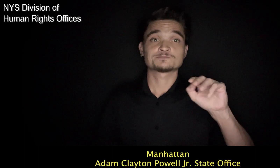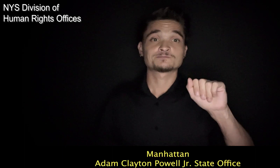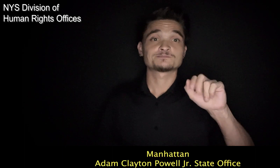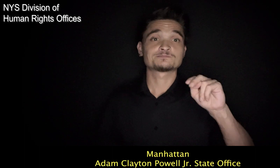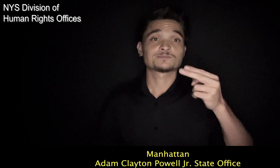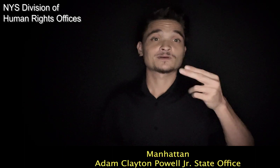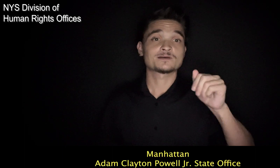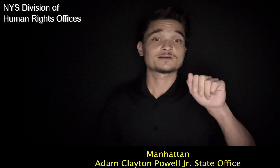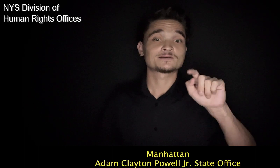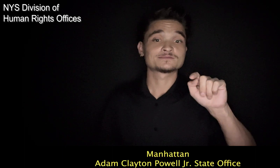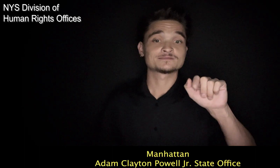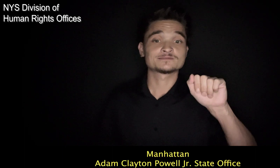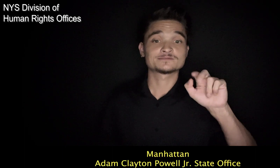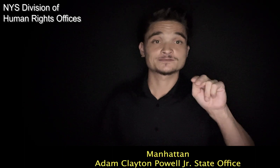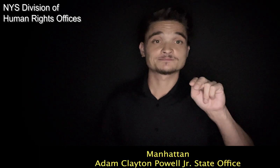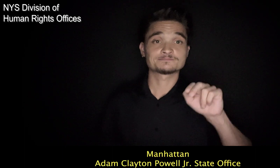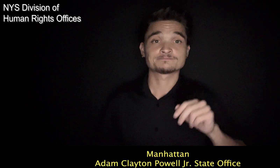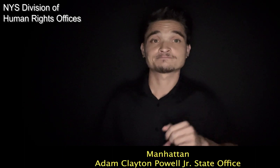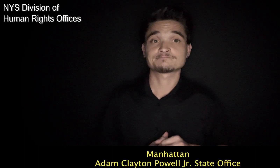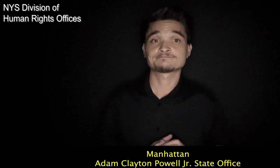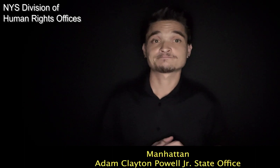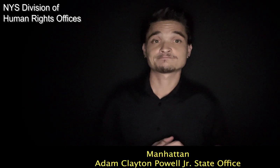Manhattan Adam Clayton Powell Jr. State Office